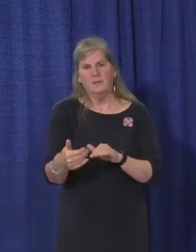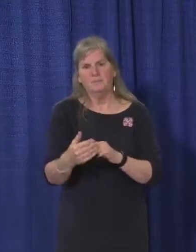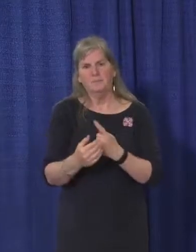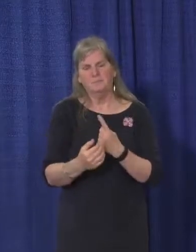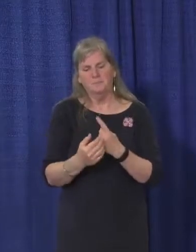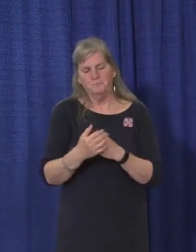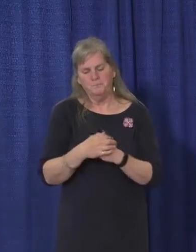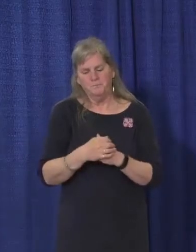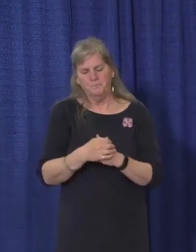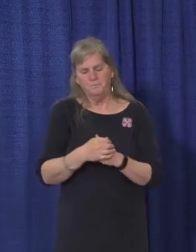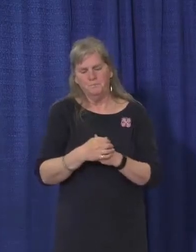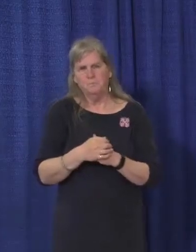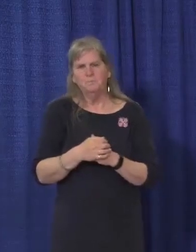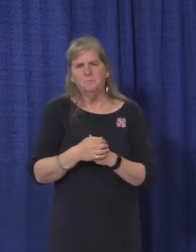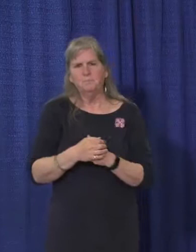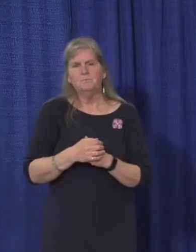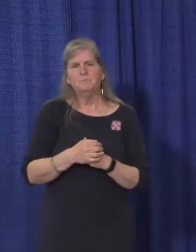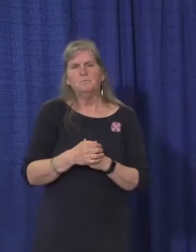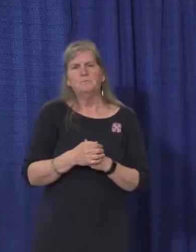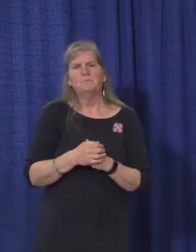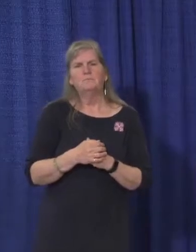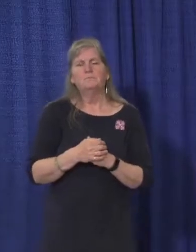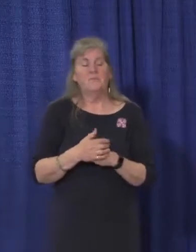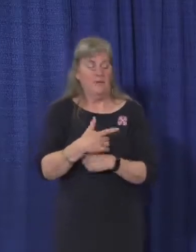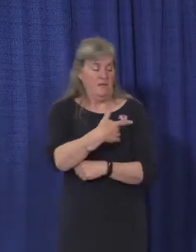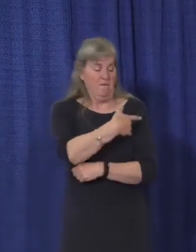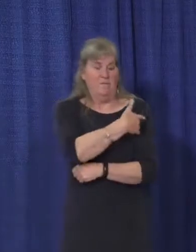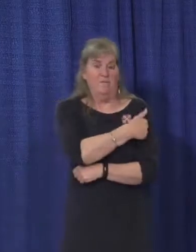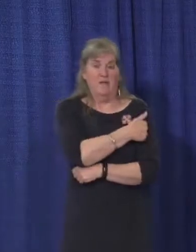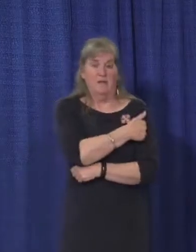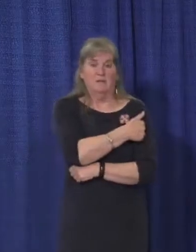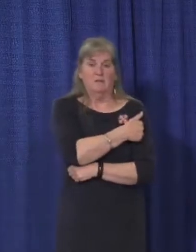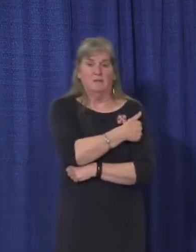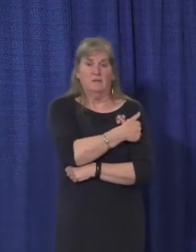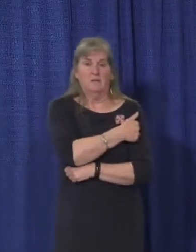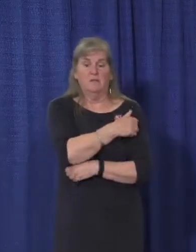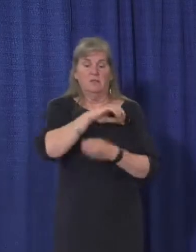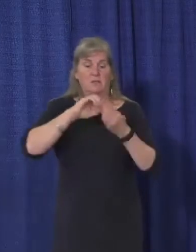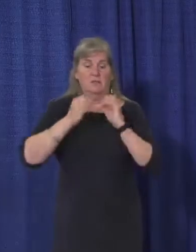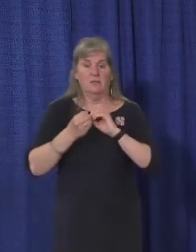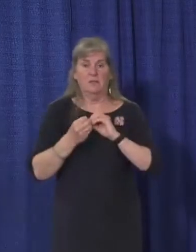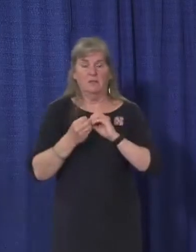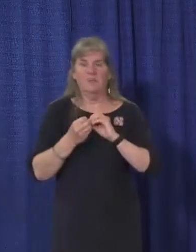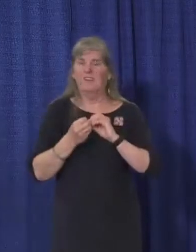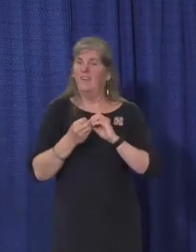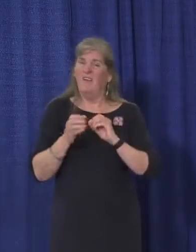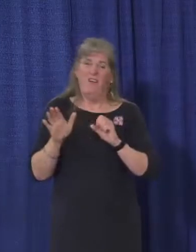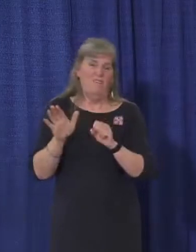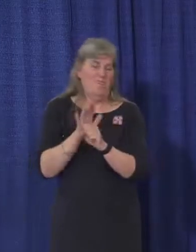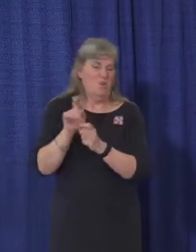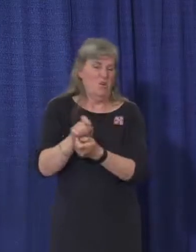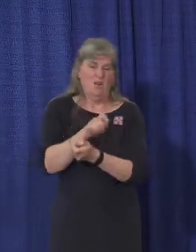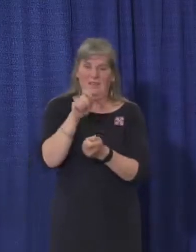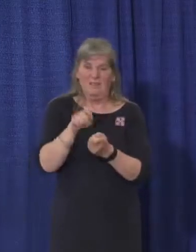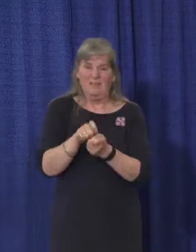died. Vaccination status is incomplete.